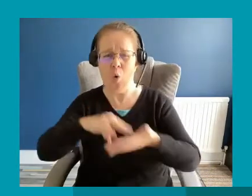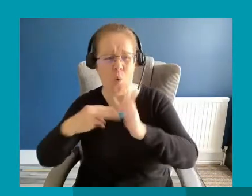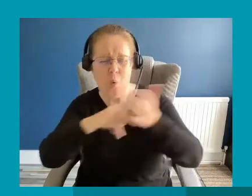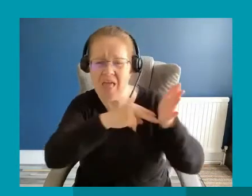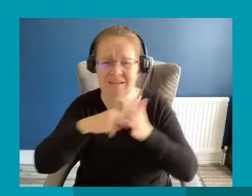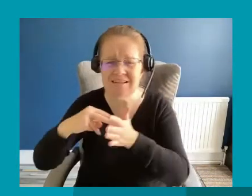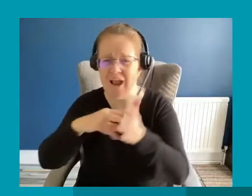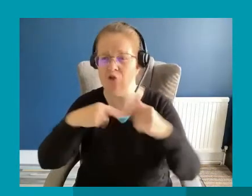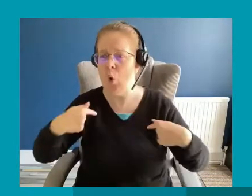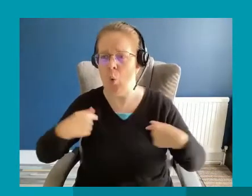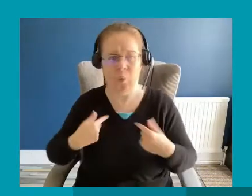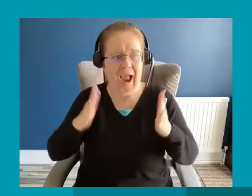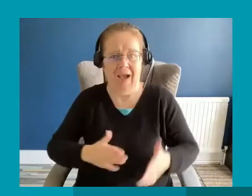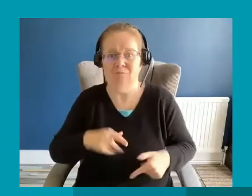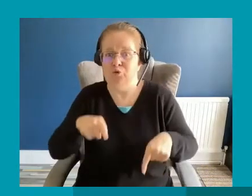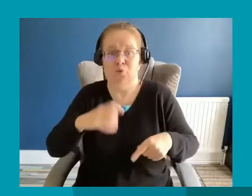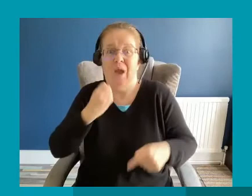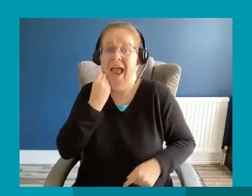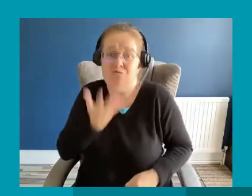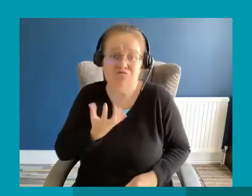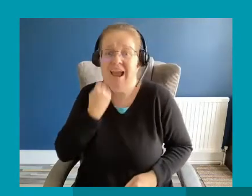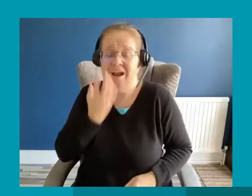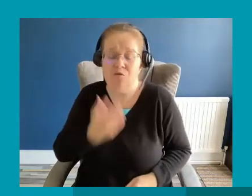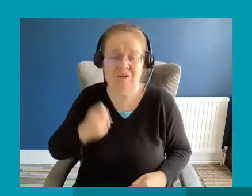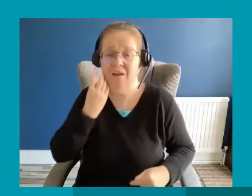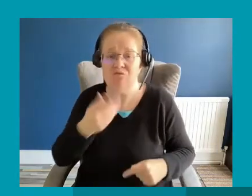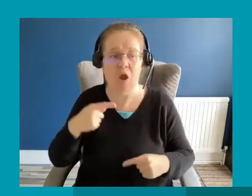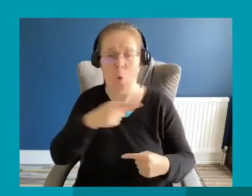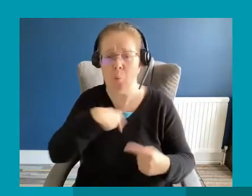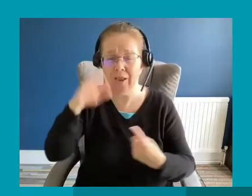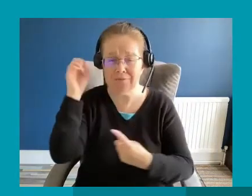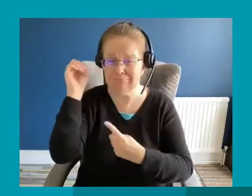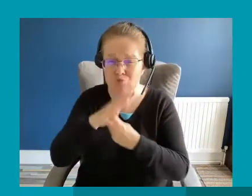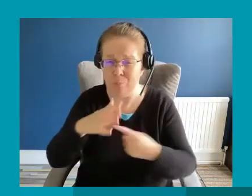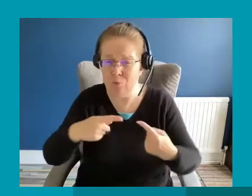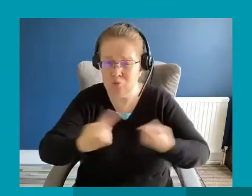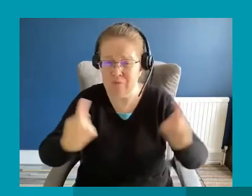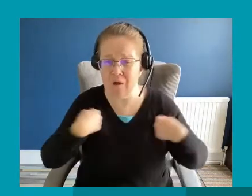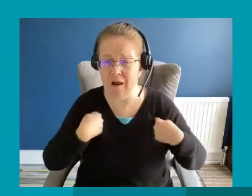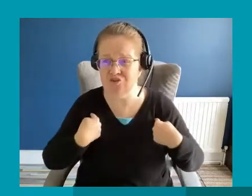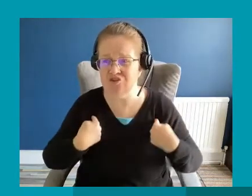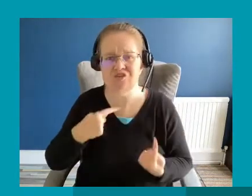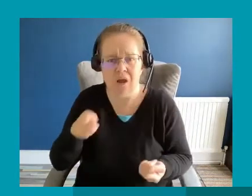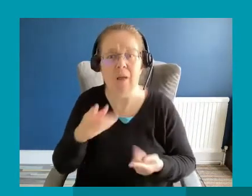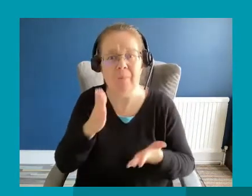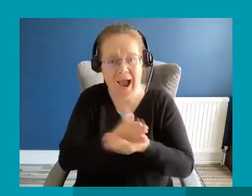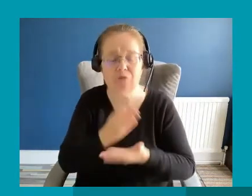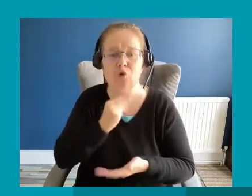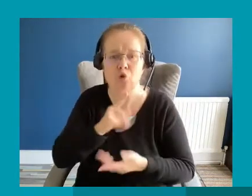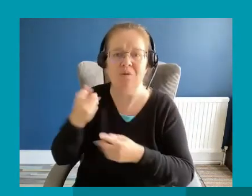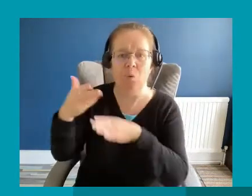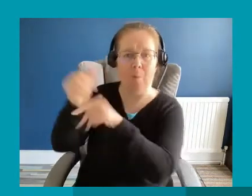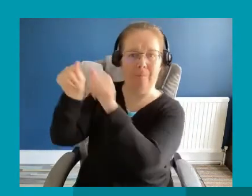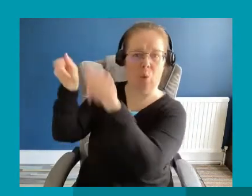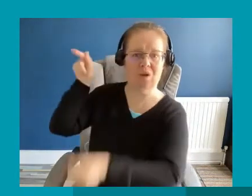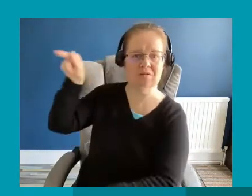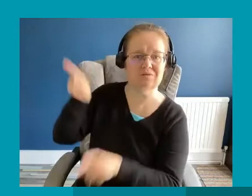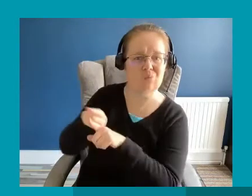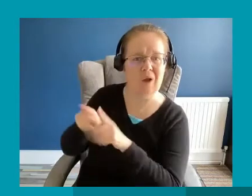You know these skills that we live with on a daily basis are crucial, isn't it, Rosa? Absolutely and you know what?